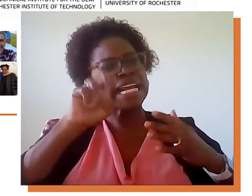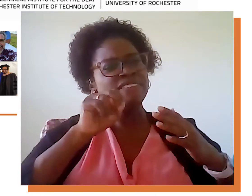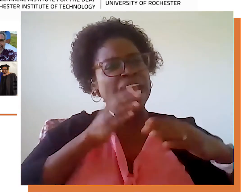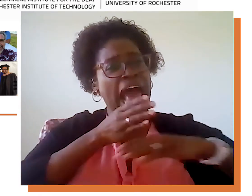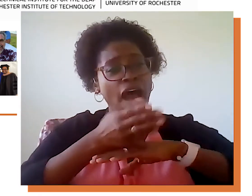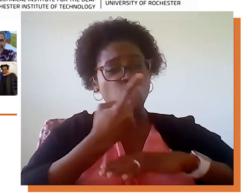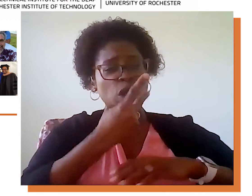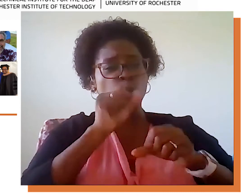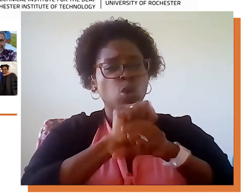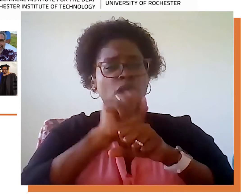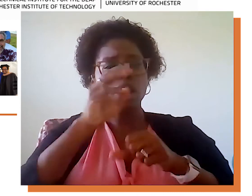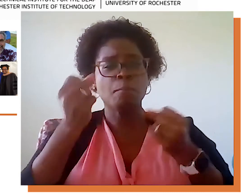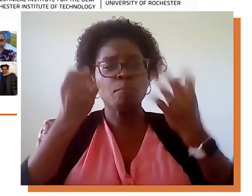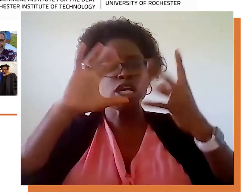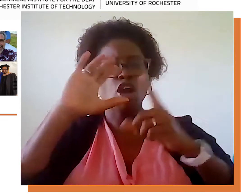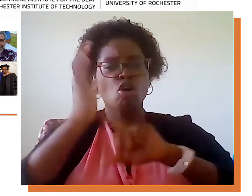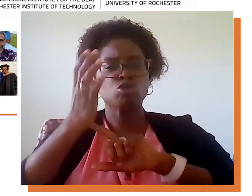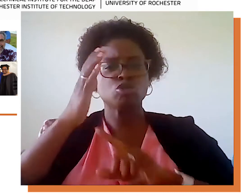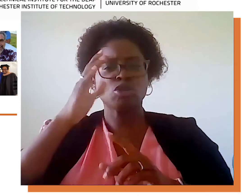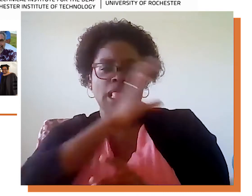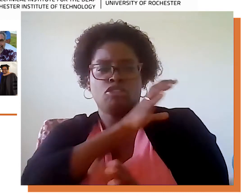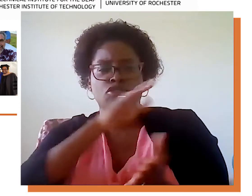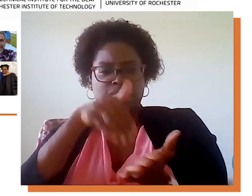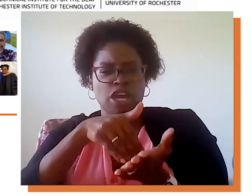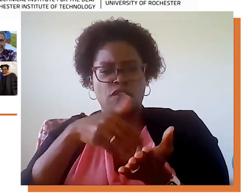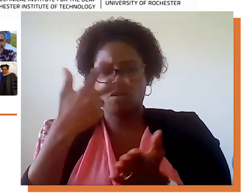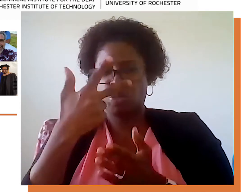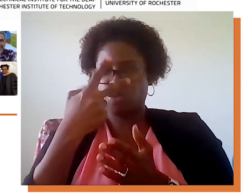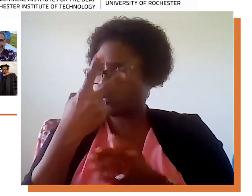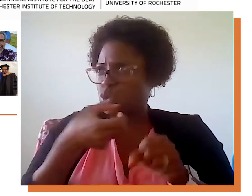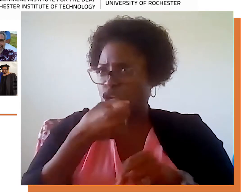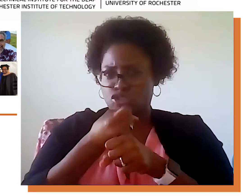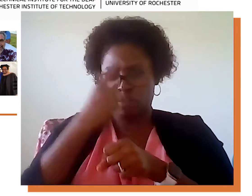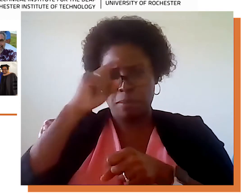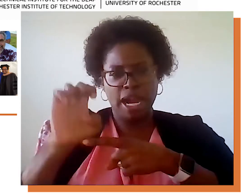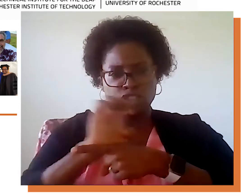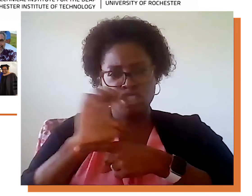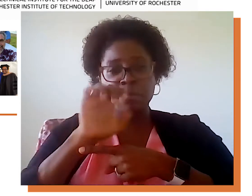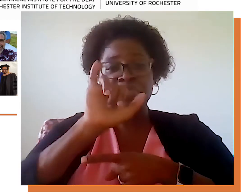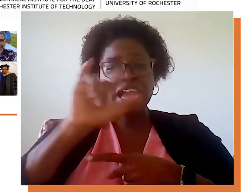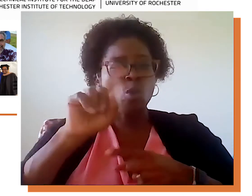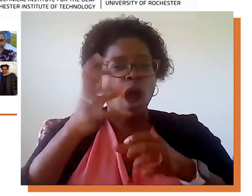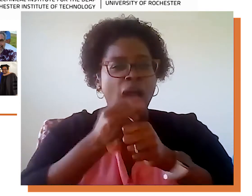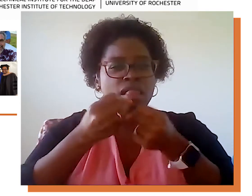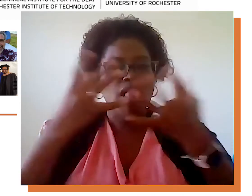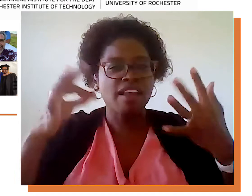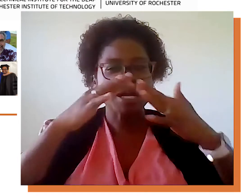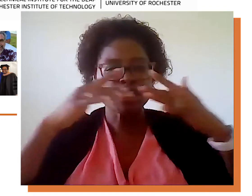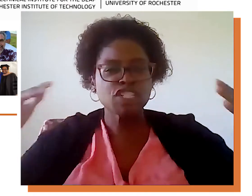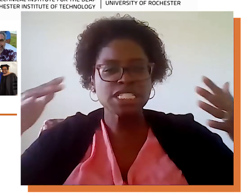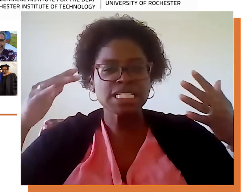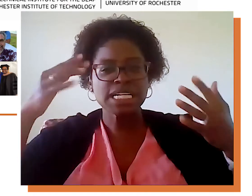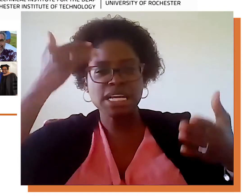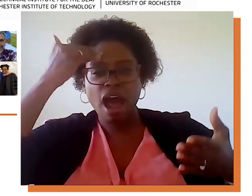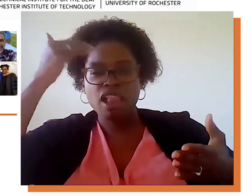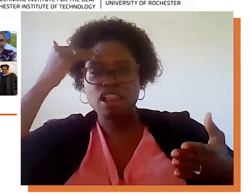I need that unconditional support. I did my externship at a multicultural community center.